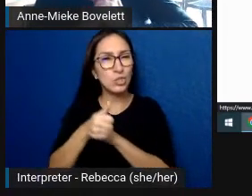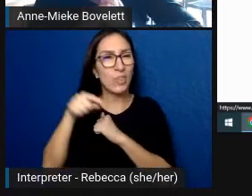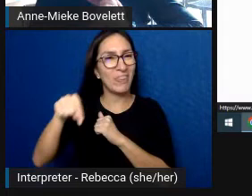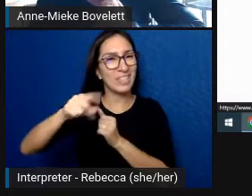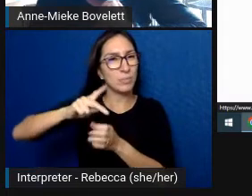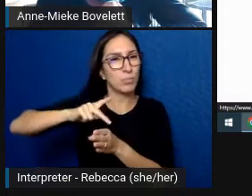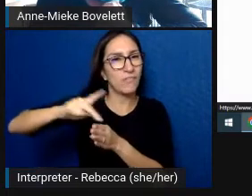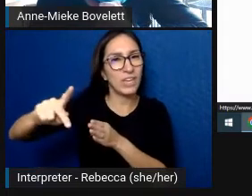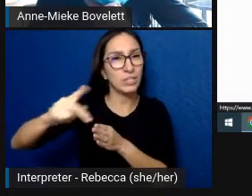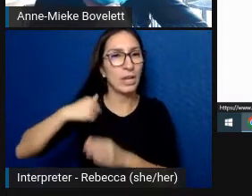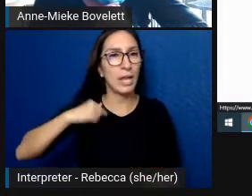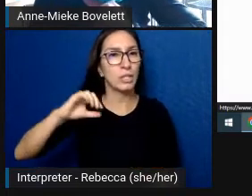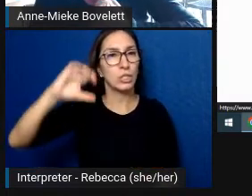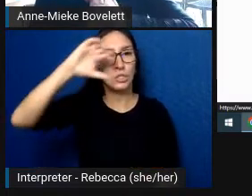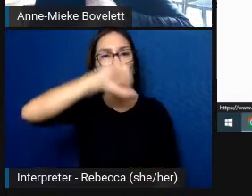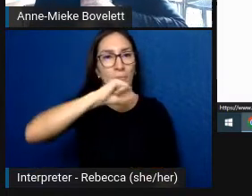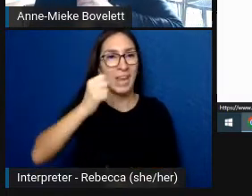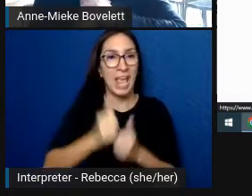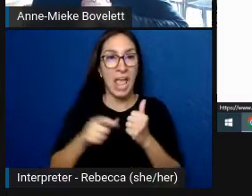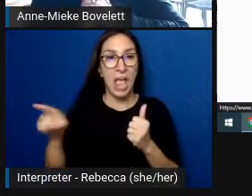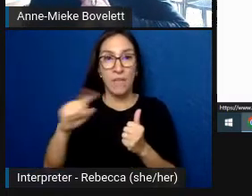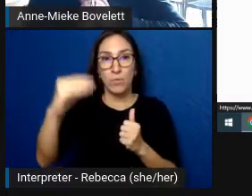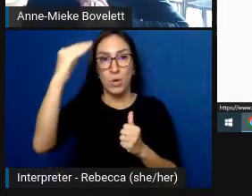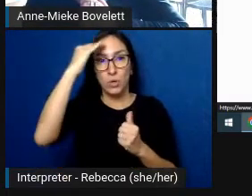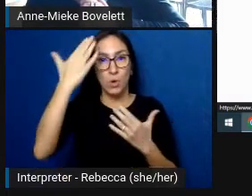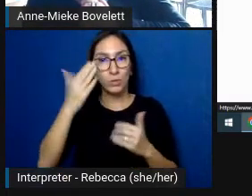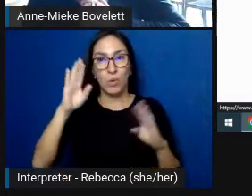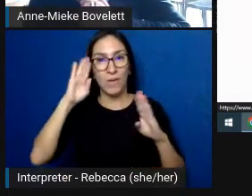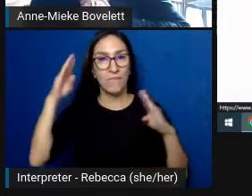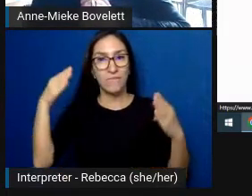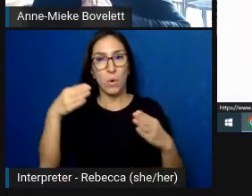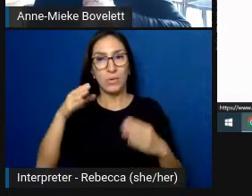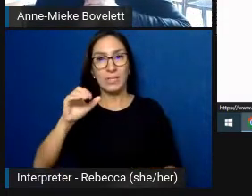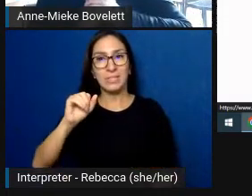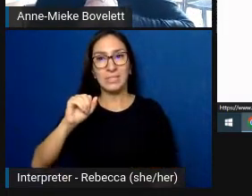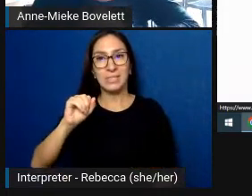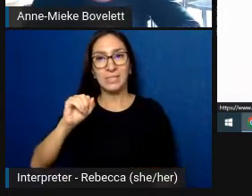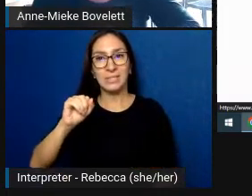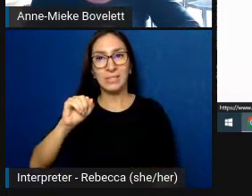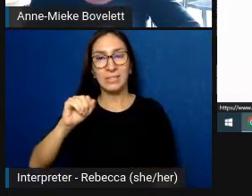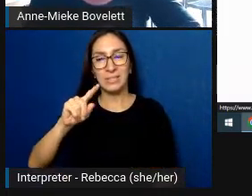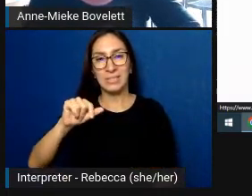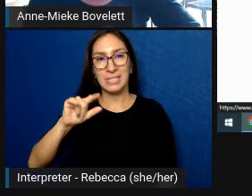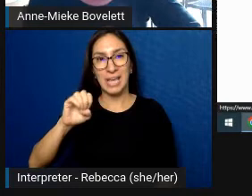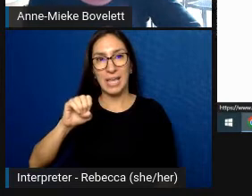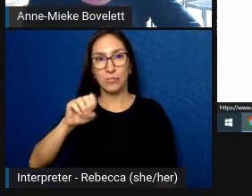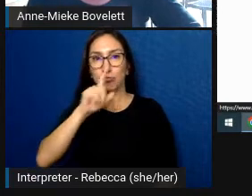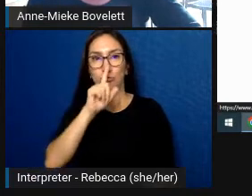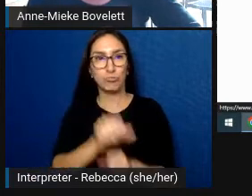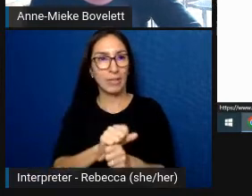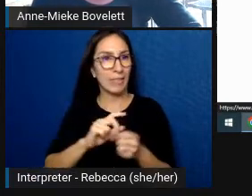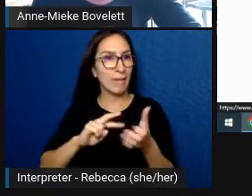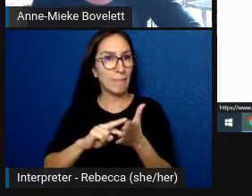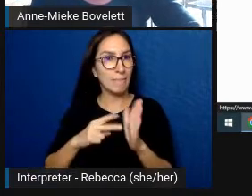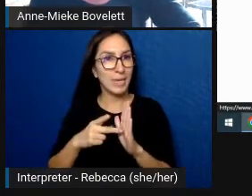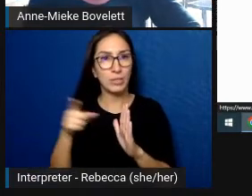that everybody knows what focus state actually is. Now, you probably have installed